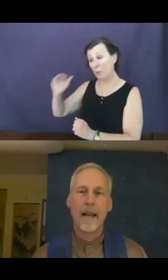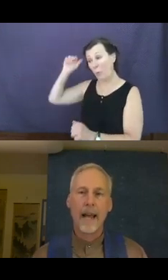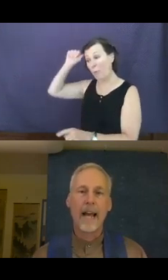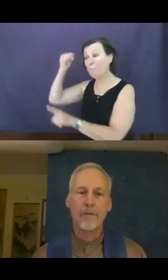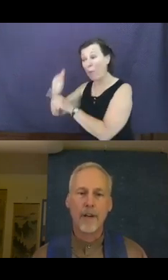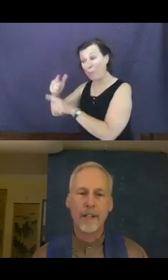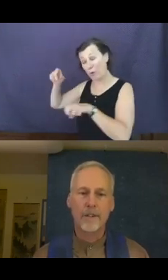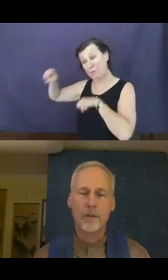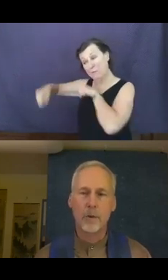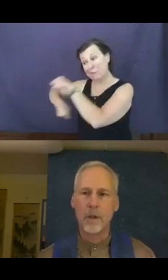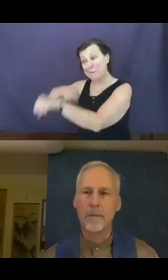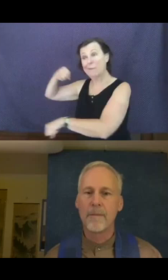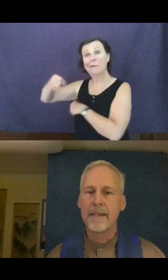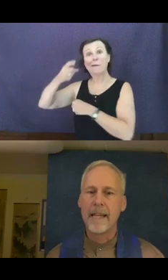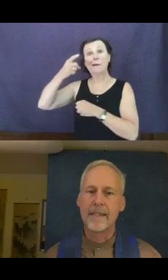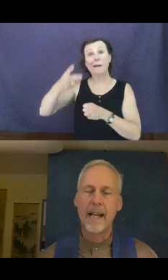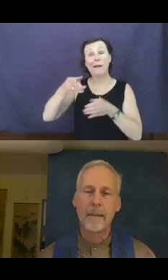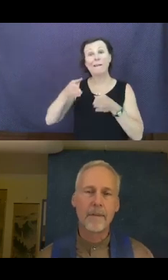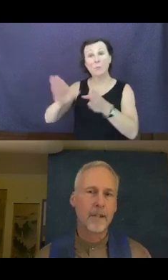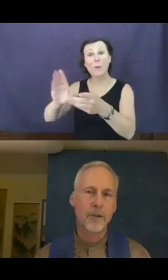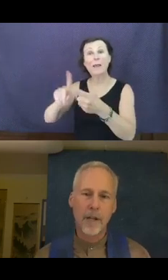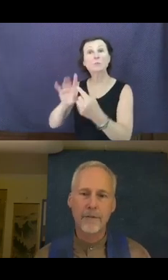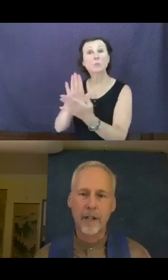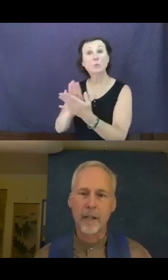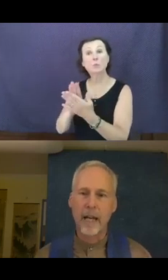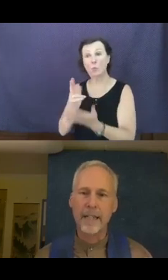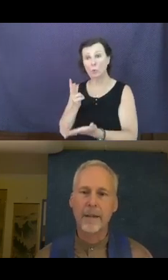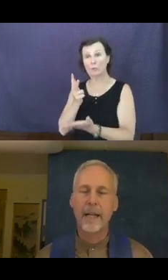Halfway to school they stopped at a traffic light